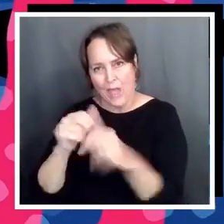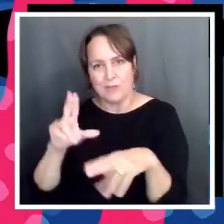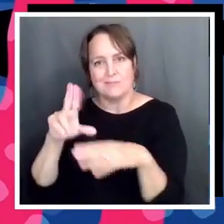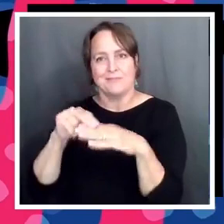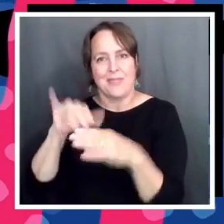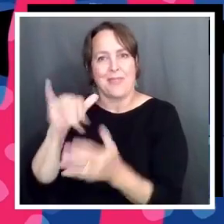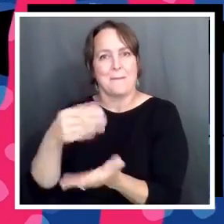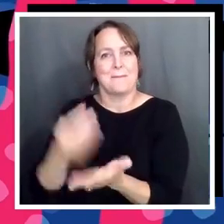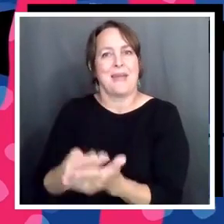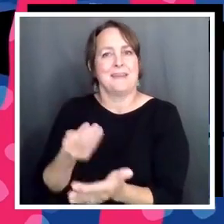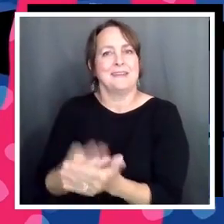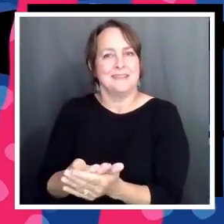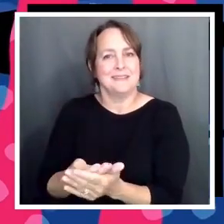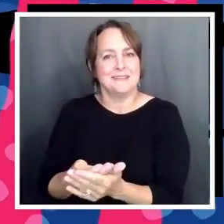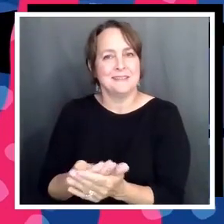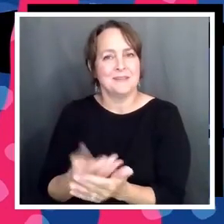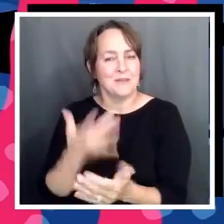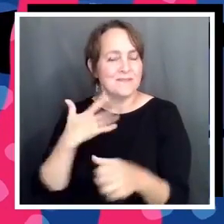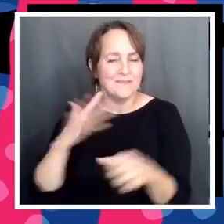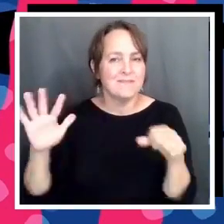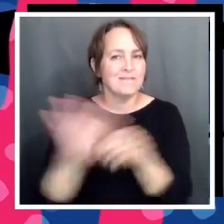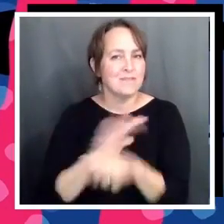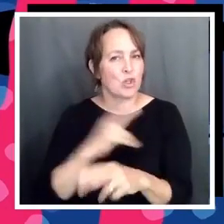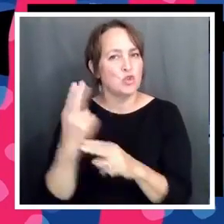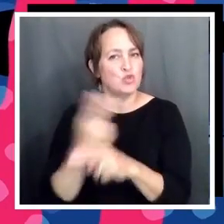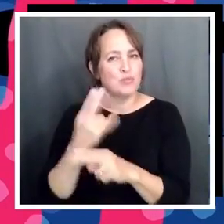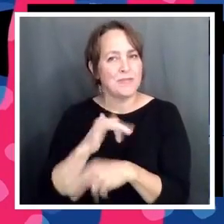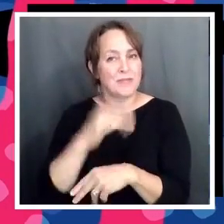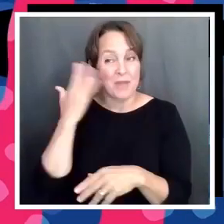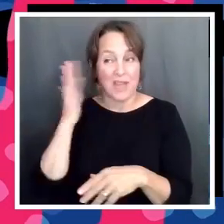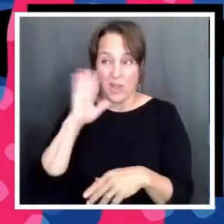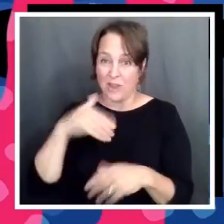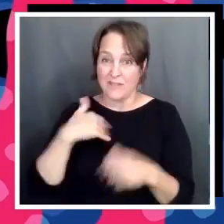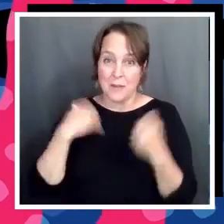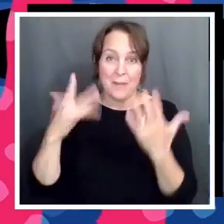EXPERIENCES. WE WILL DO EVERYTHING WE CAN TO MAKE SURE THAT EVERYBODY KNOWS